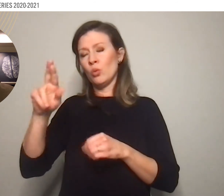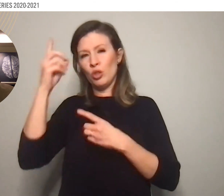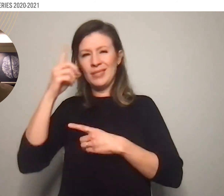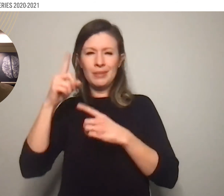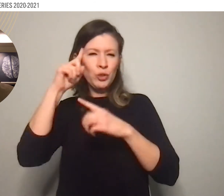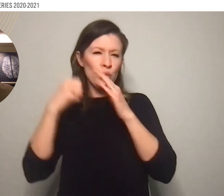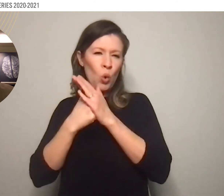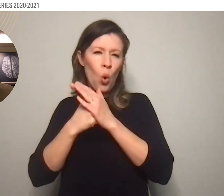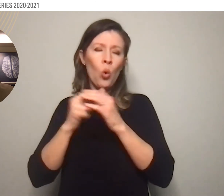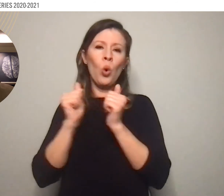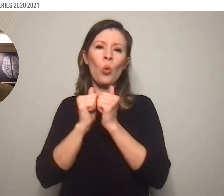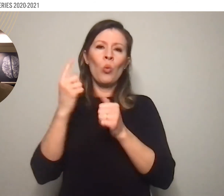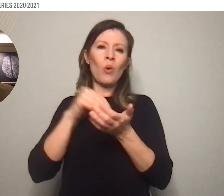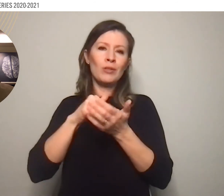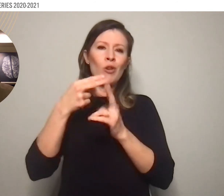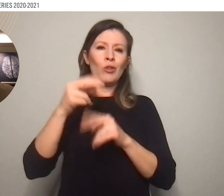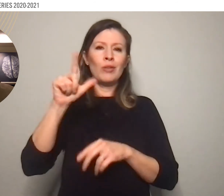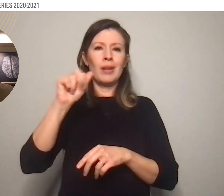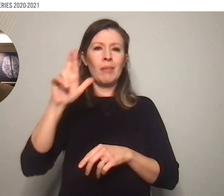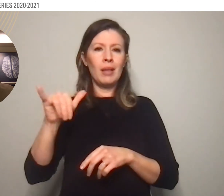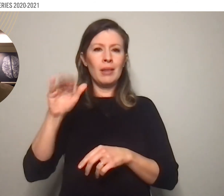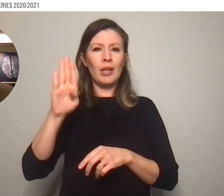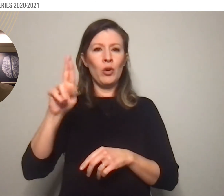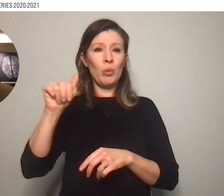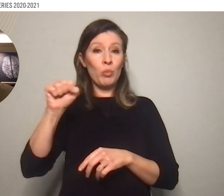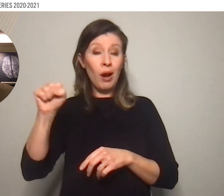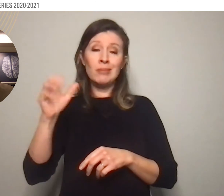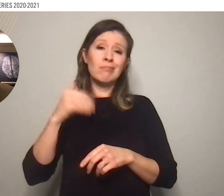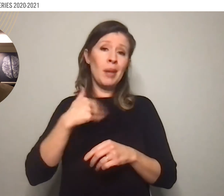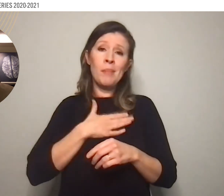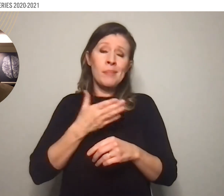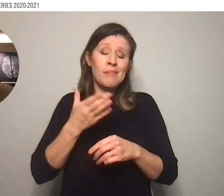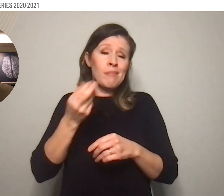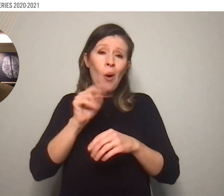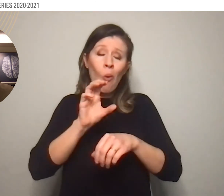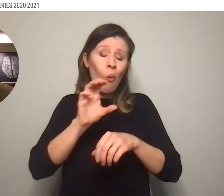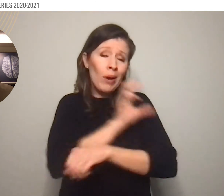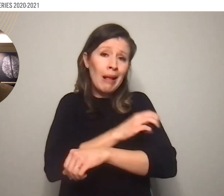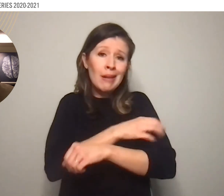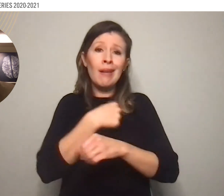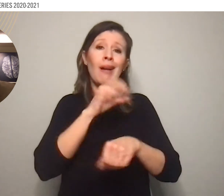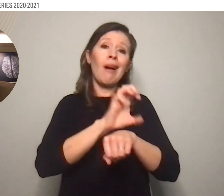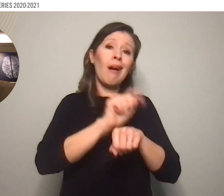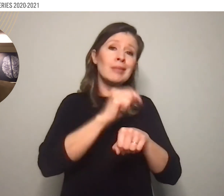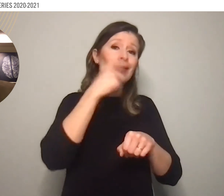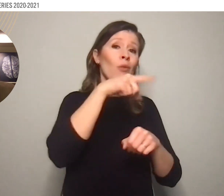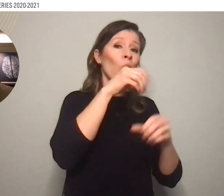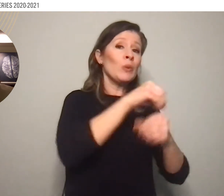with uh, with the doctor named Larry Brass. I had my own clinic, I did consults and awards, I did acute